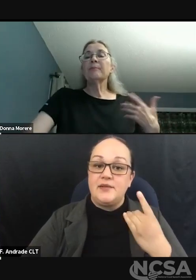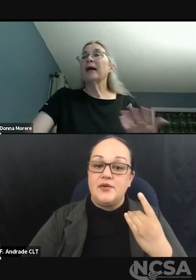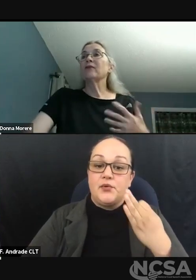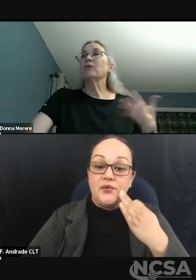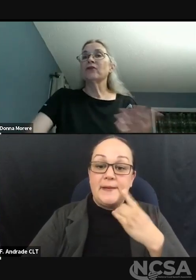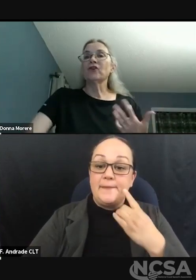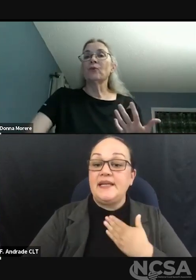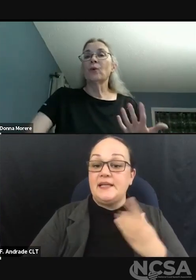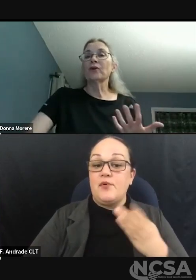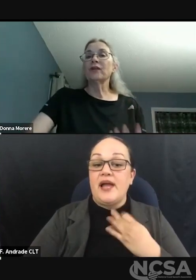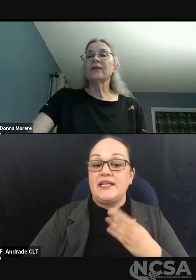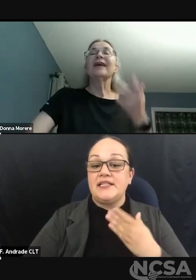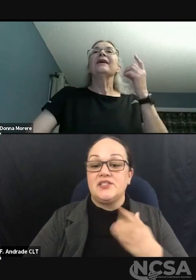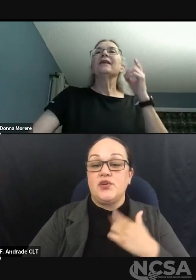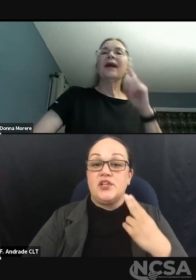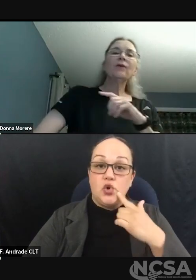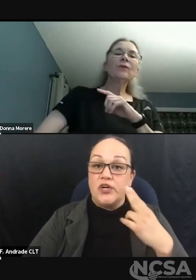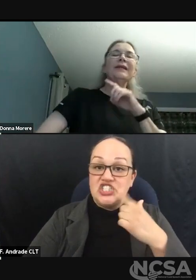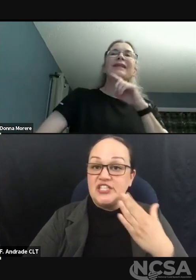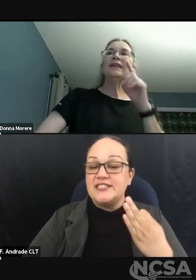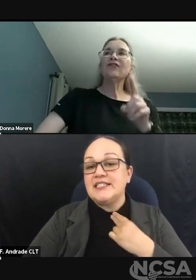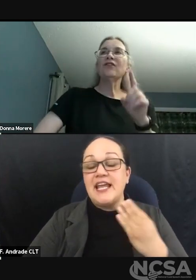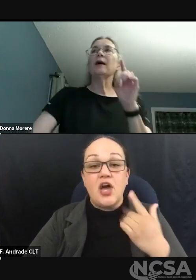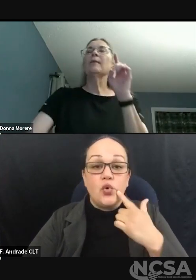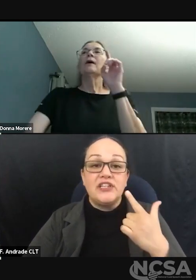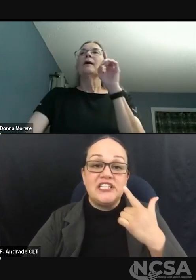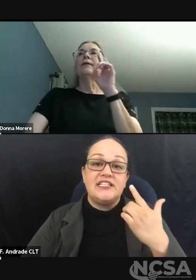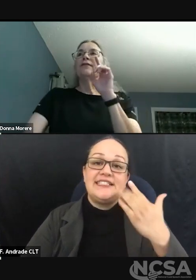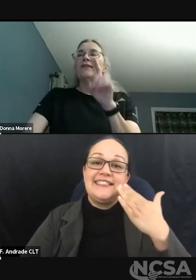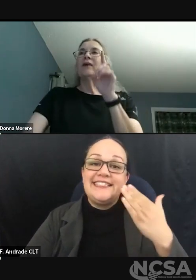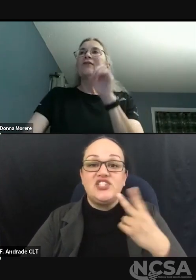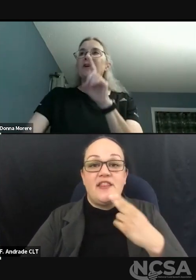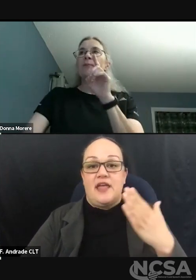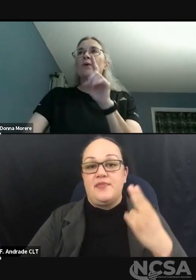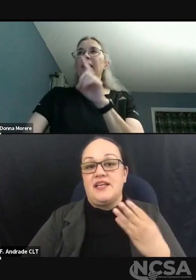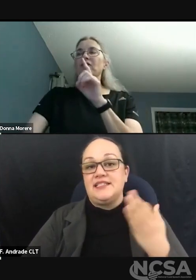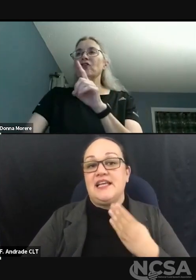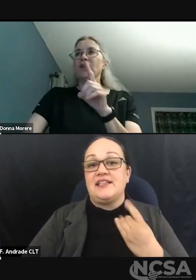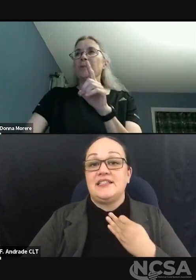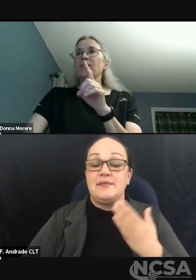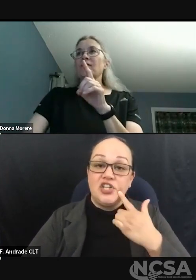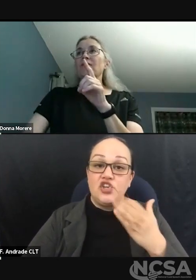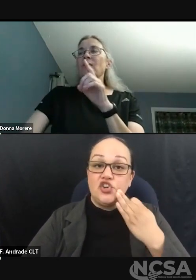practice with the worksheets can not only teach them the sound symbol relationships so